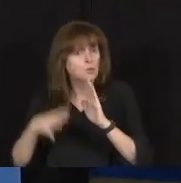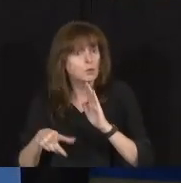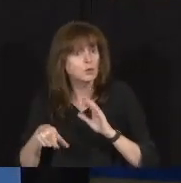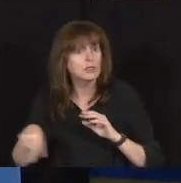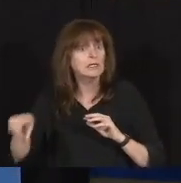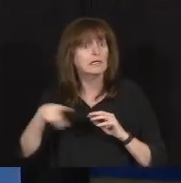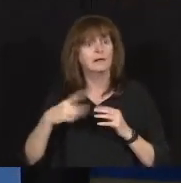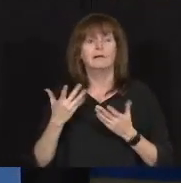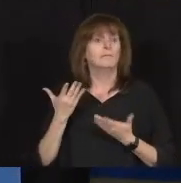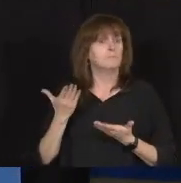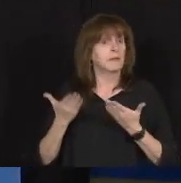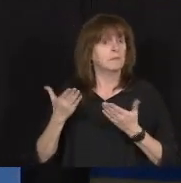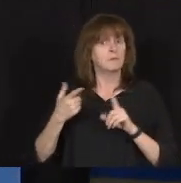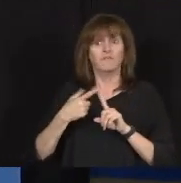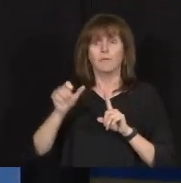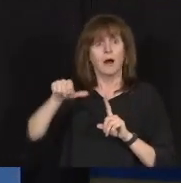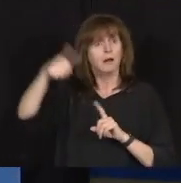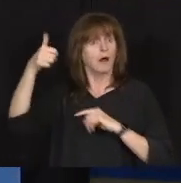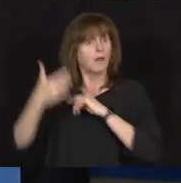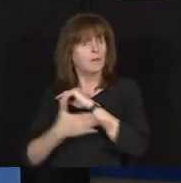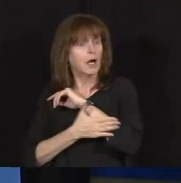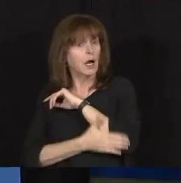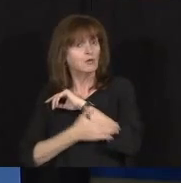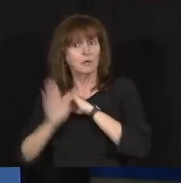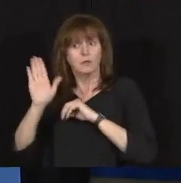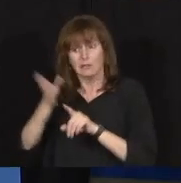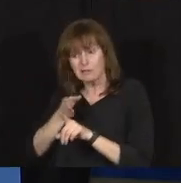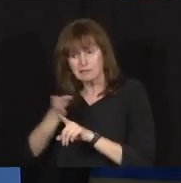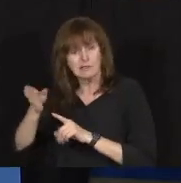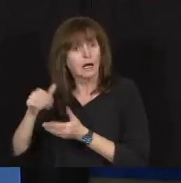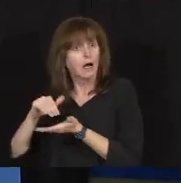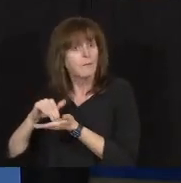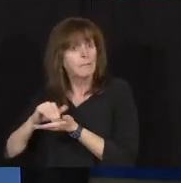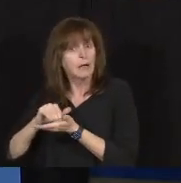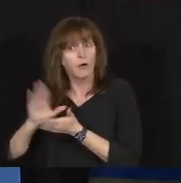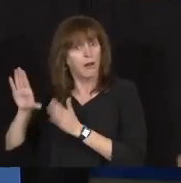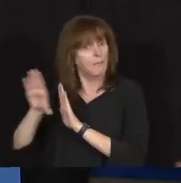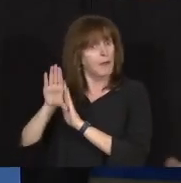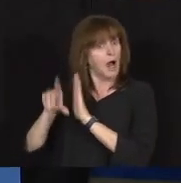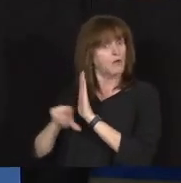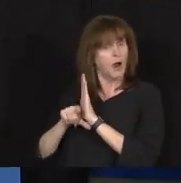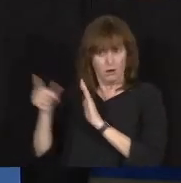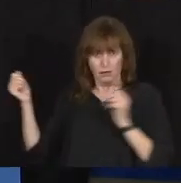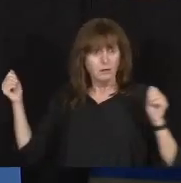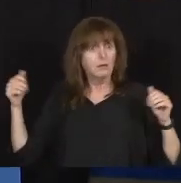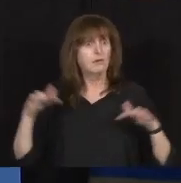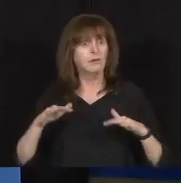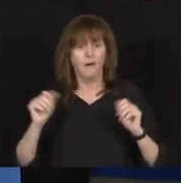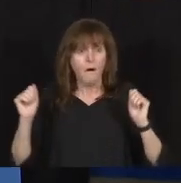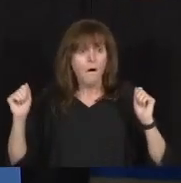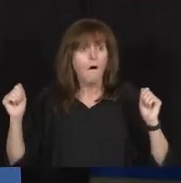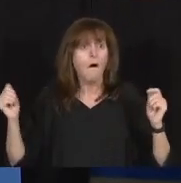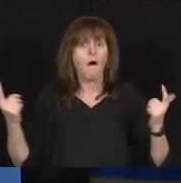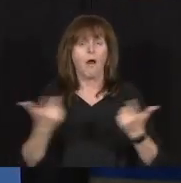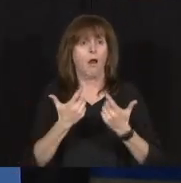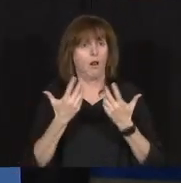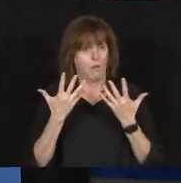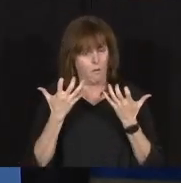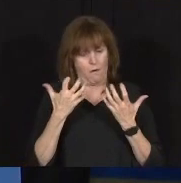other parts of the world. But they all share in the basic desire to help those in this time of need. And have the skills to do